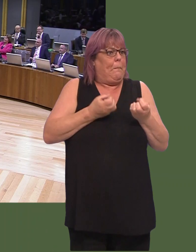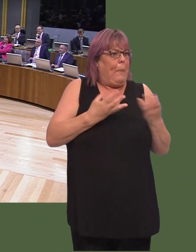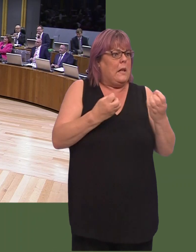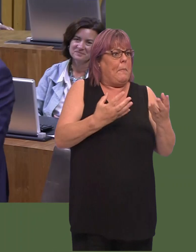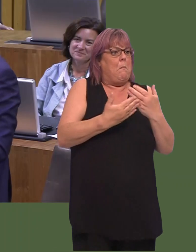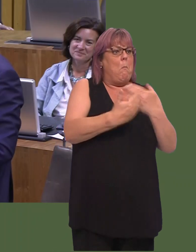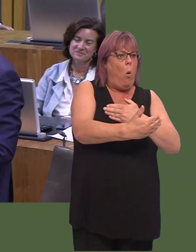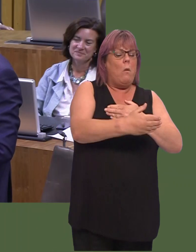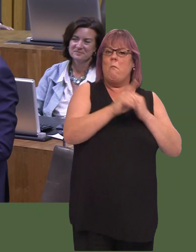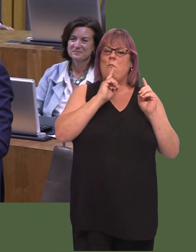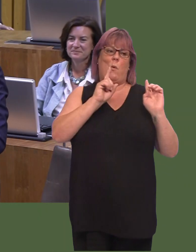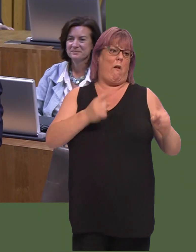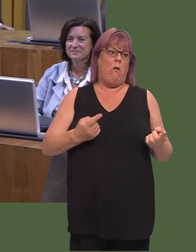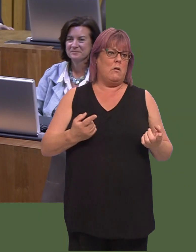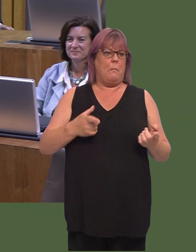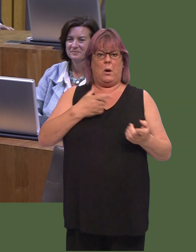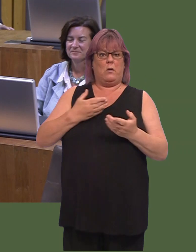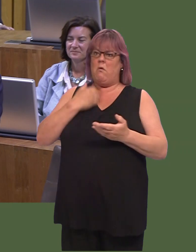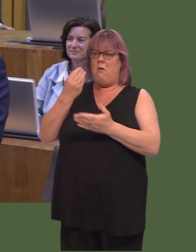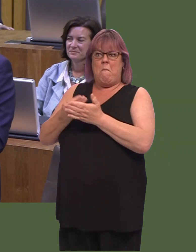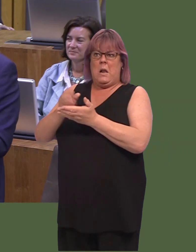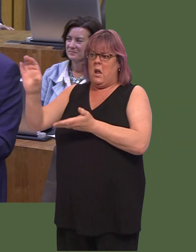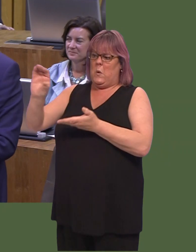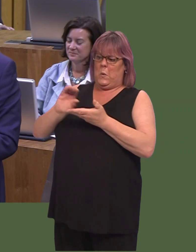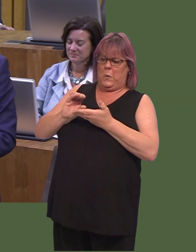more money, more resources in health and other areas but we are unable to do so.